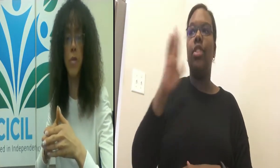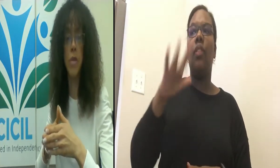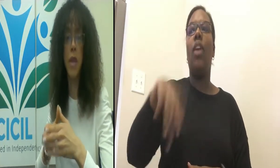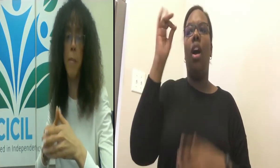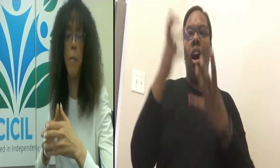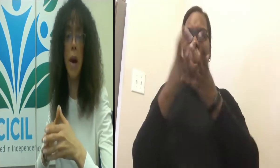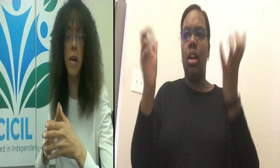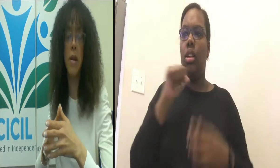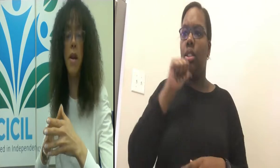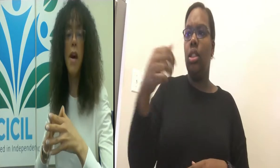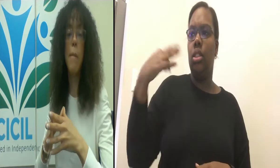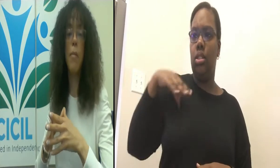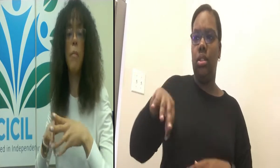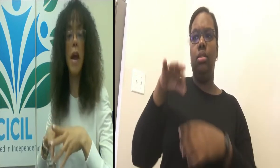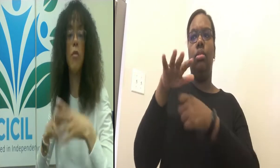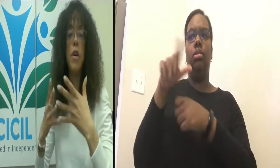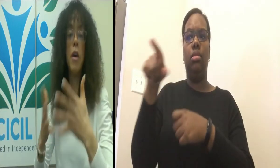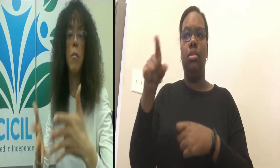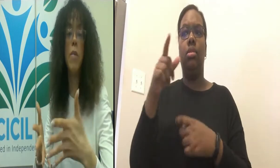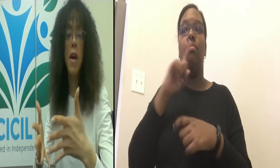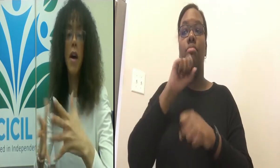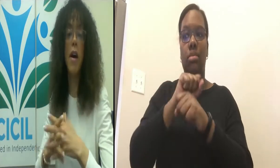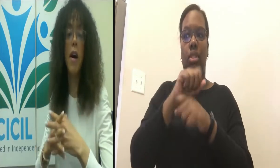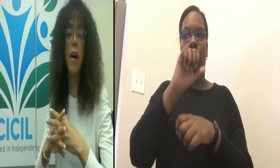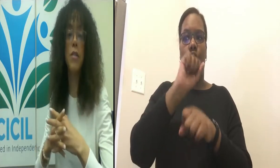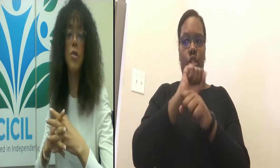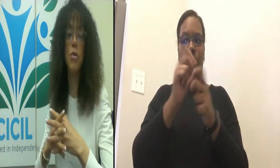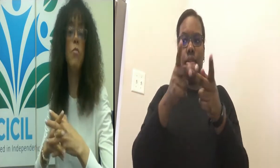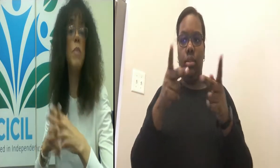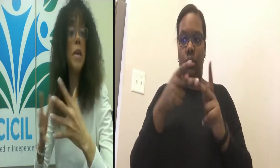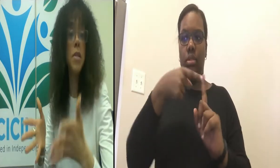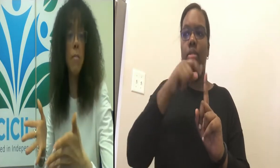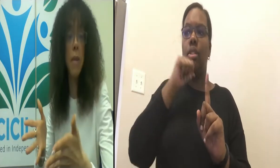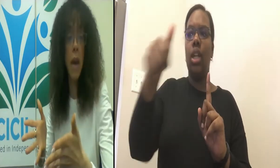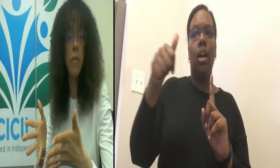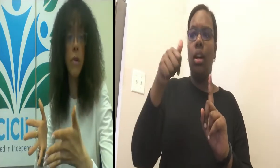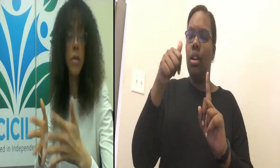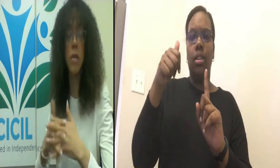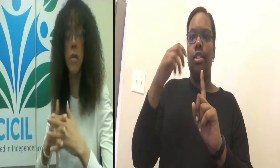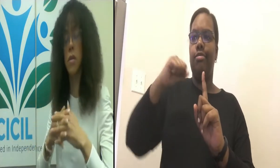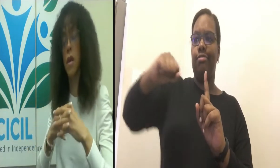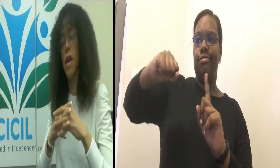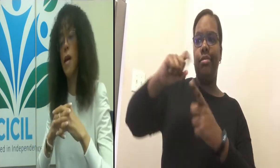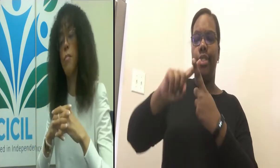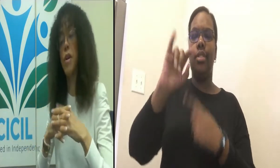experienced barriers to participating in educational programs that might prepare